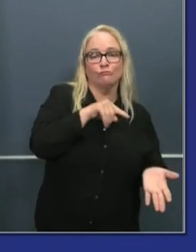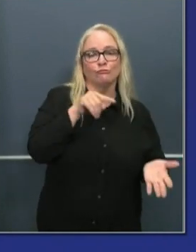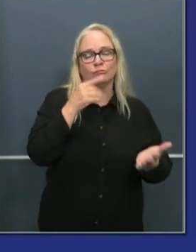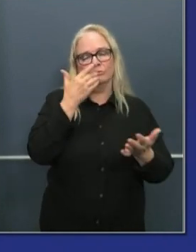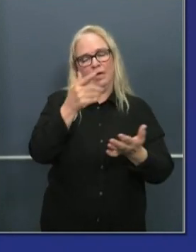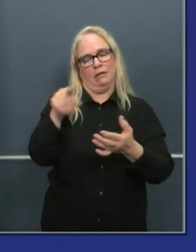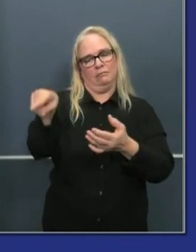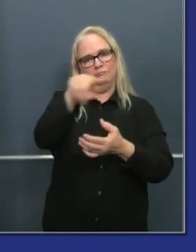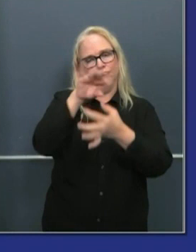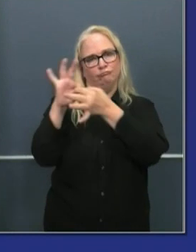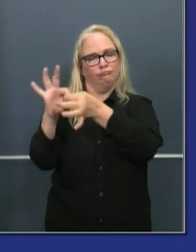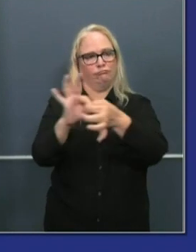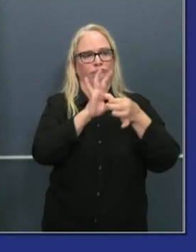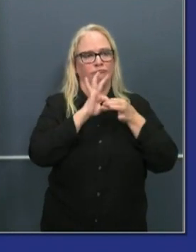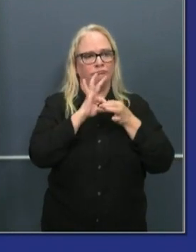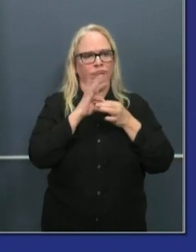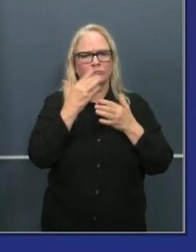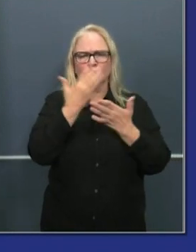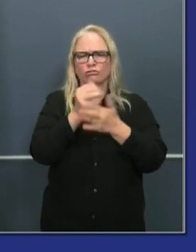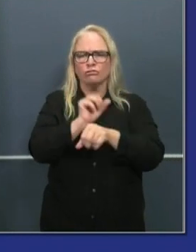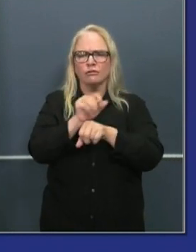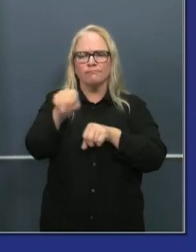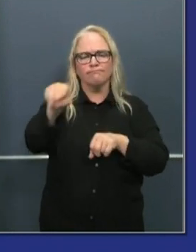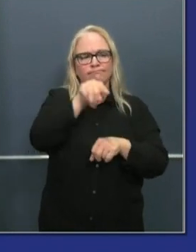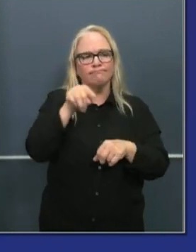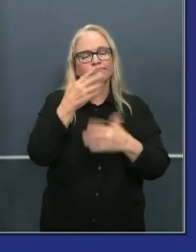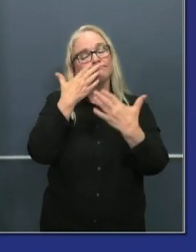TO THE LOCAL ELECTED OFFICIALS IN IMPERIAL COUNTY AND LOCAL